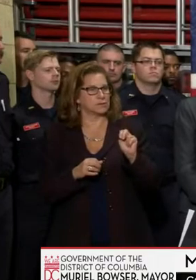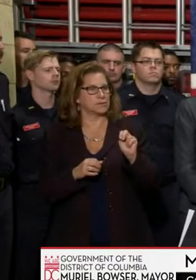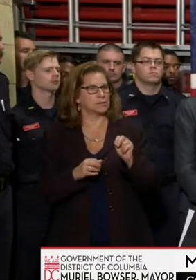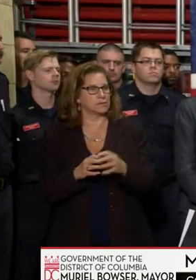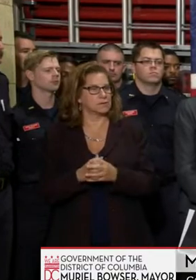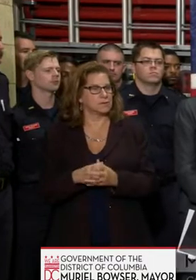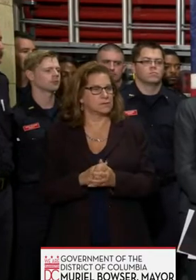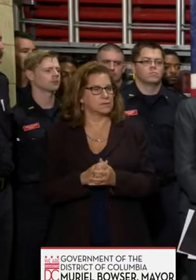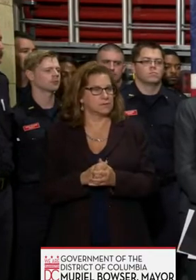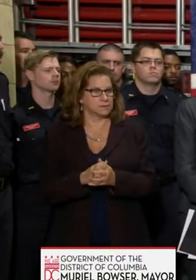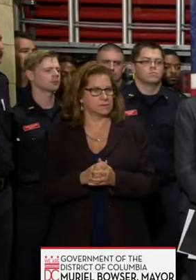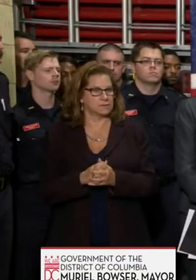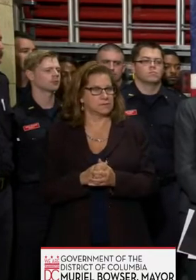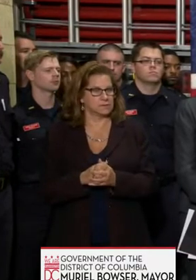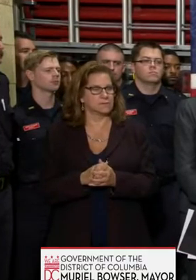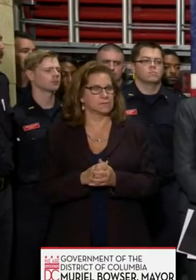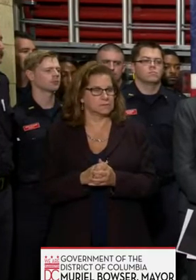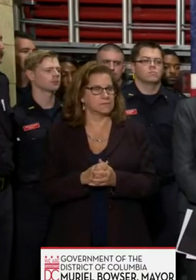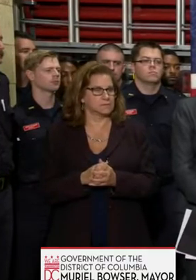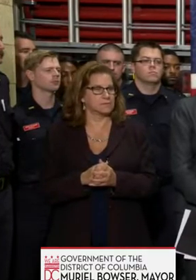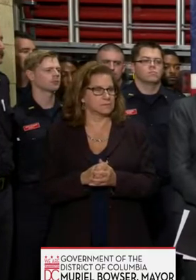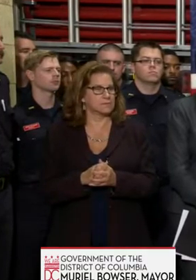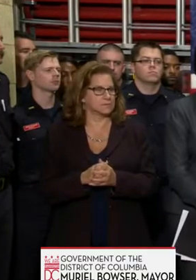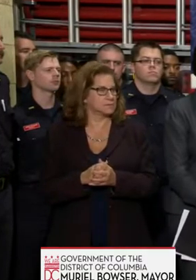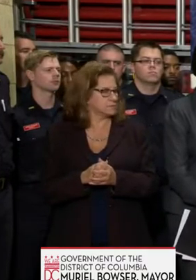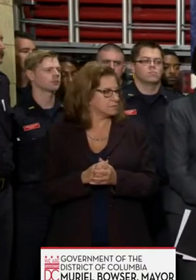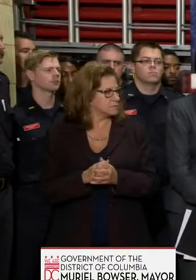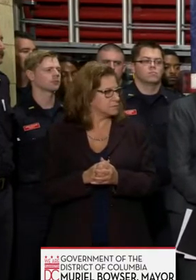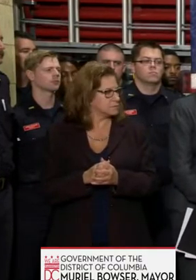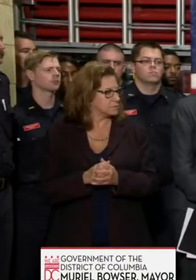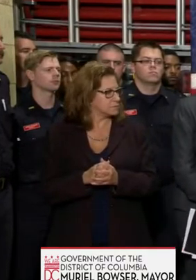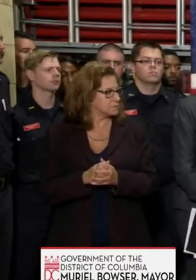IN PUBLIC AND SO WHAT I WOULD LIKE TO DO I WOULD LIKE TO CALL